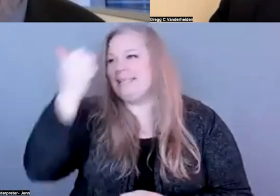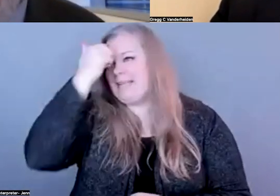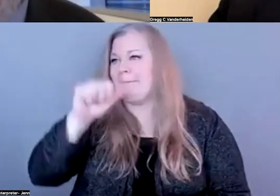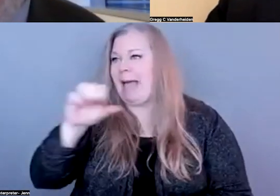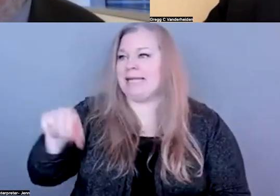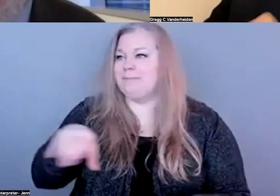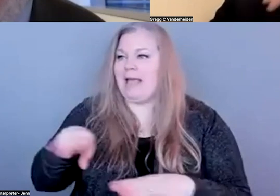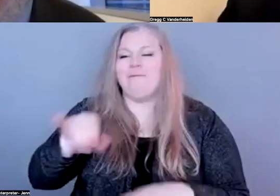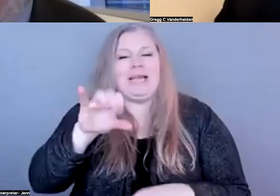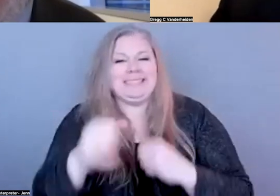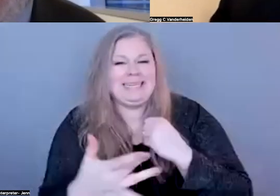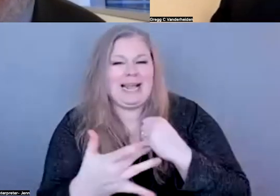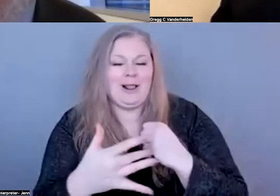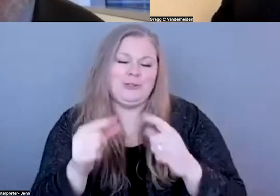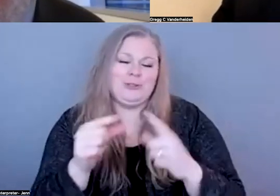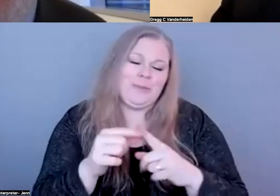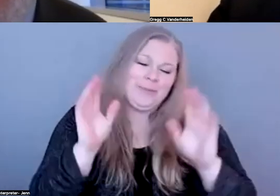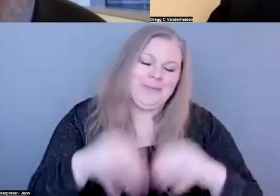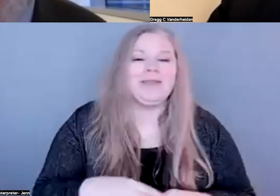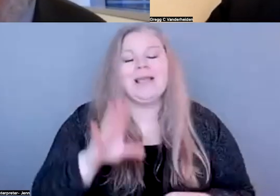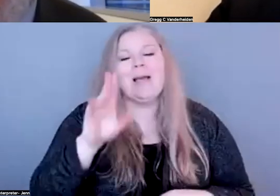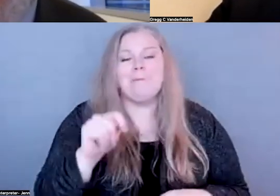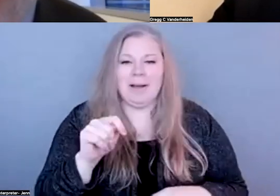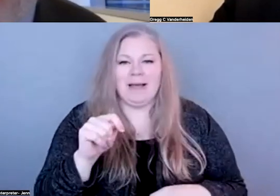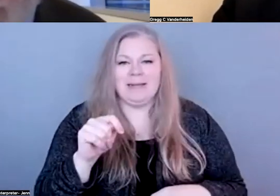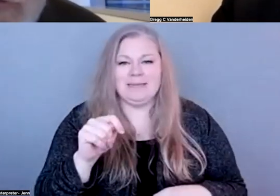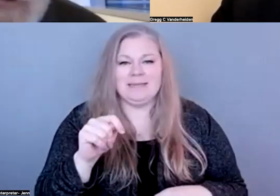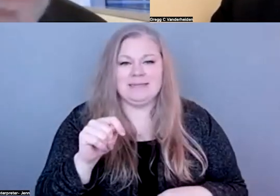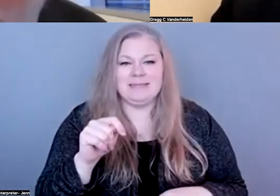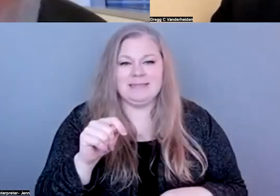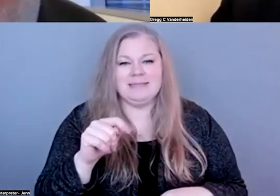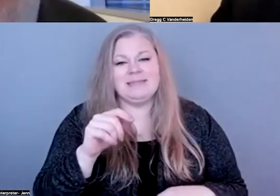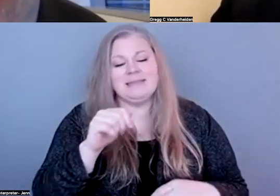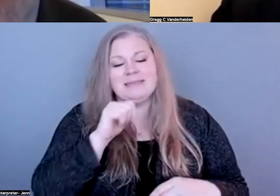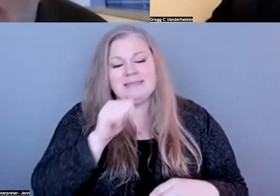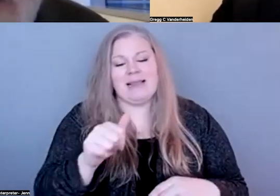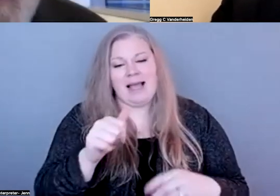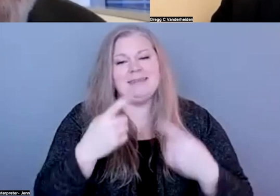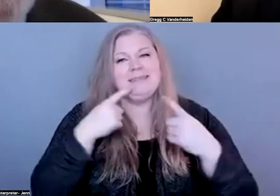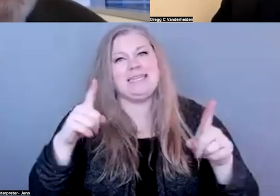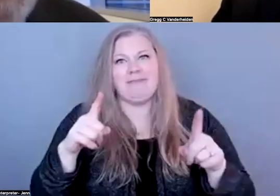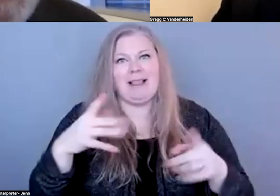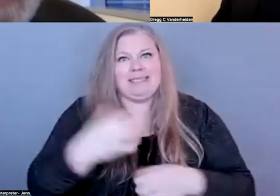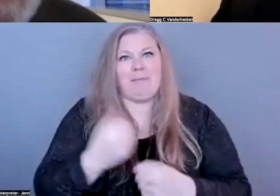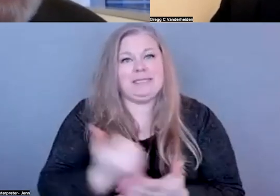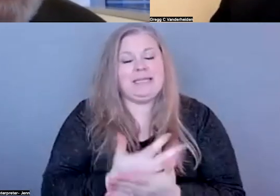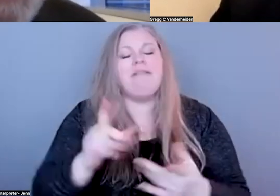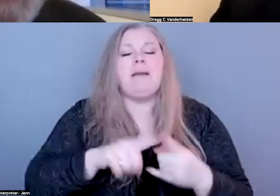And finally -- again not successfully summarizing everything here -- standards turned out to be a